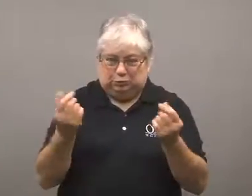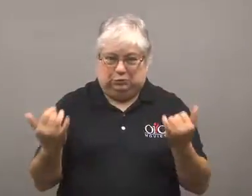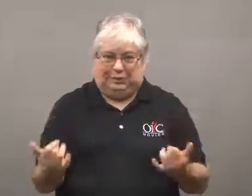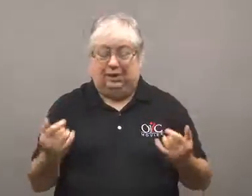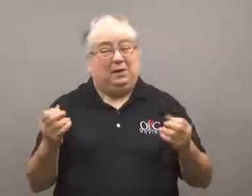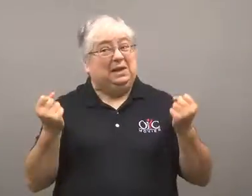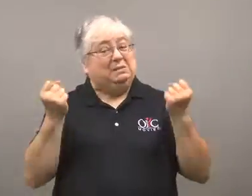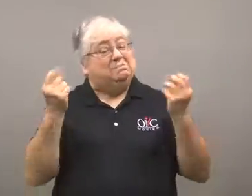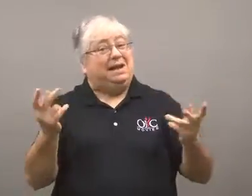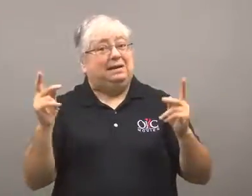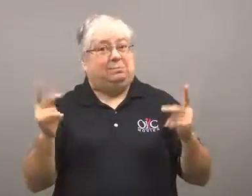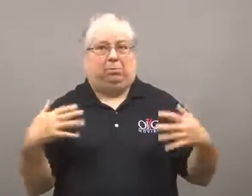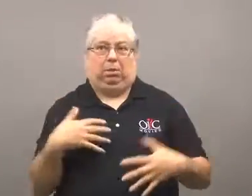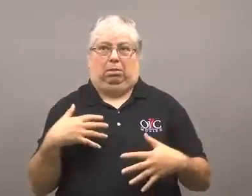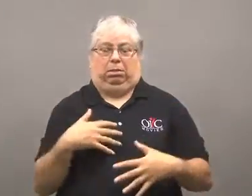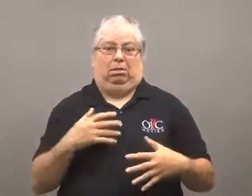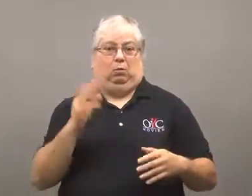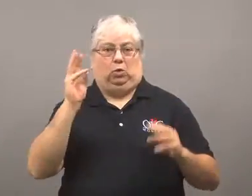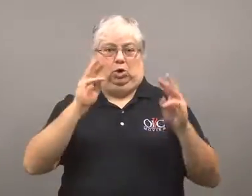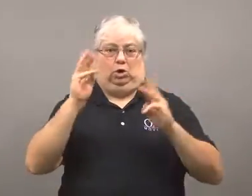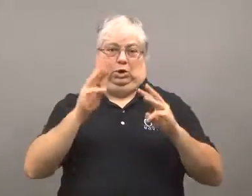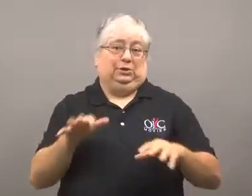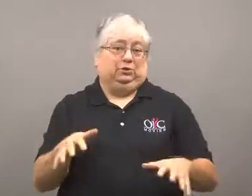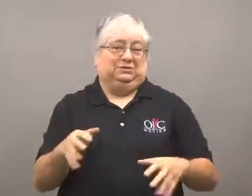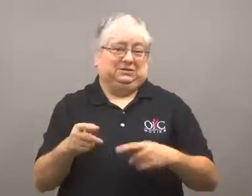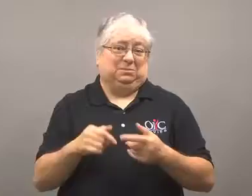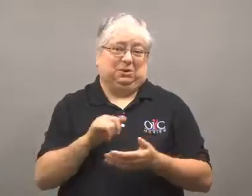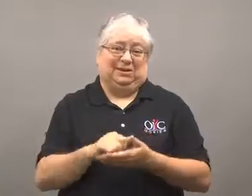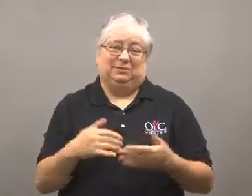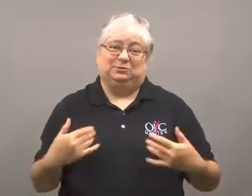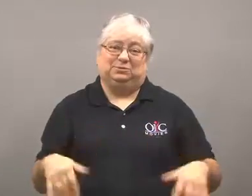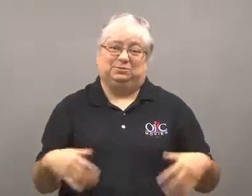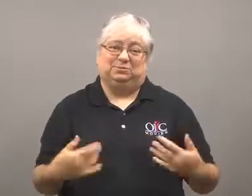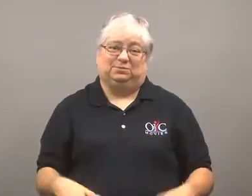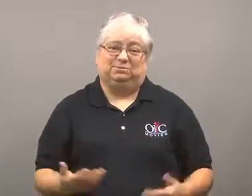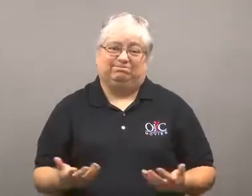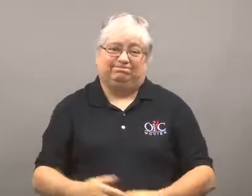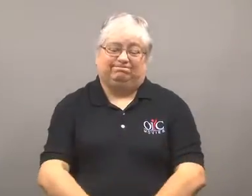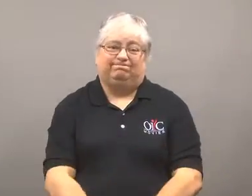There are a lot of people scared and worried about all this.